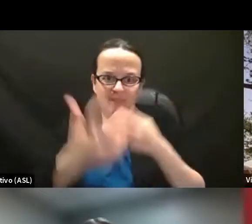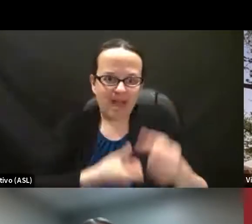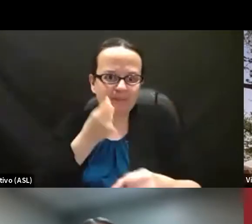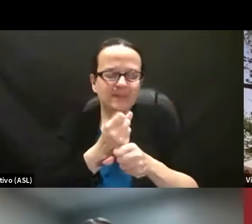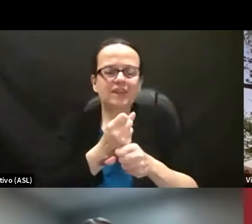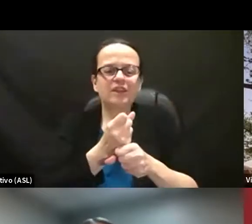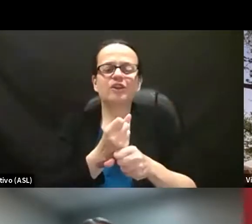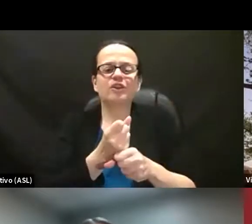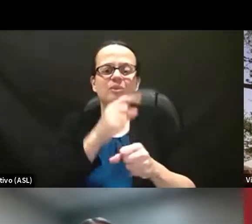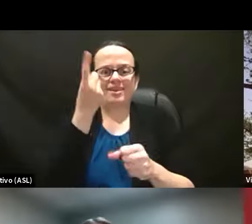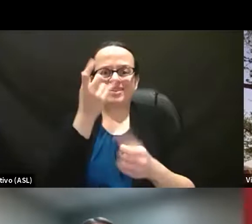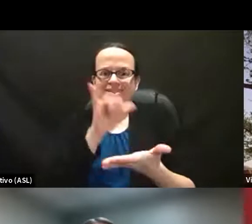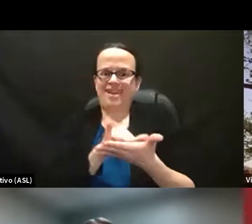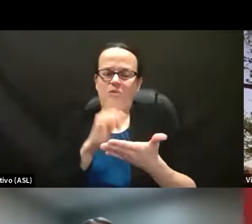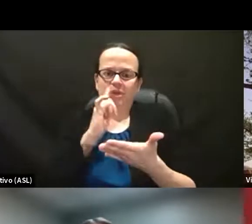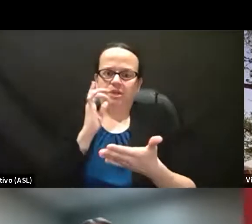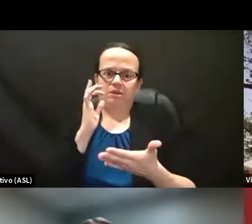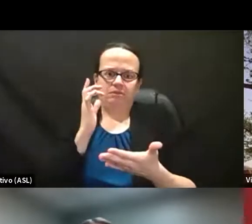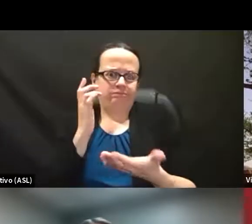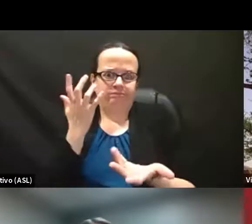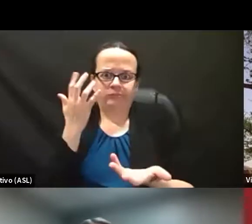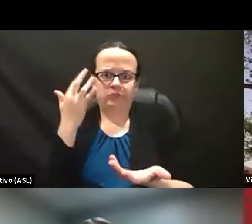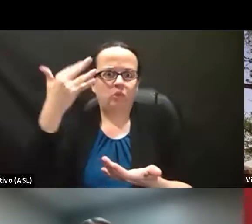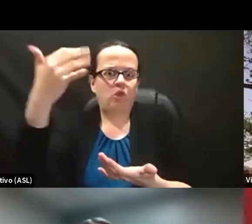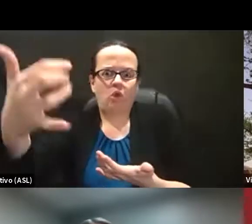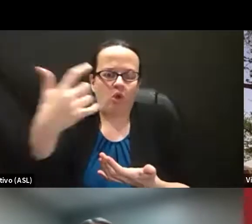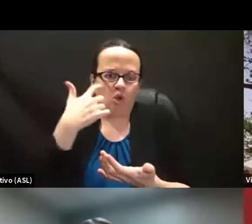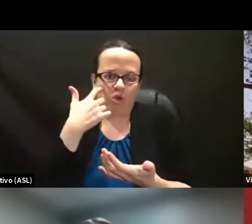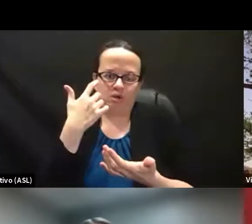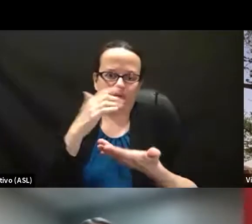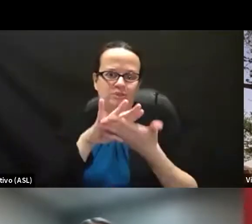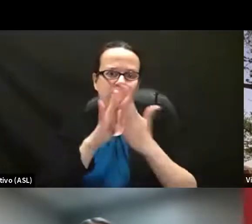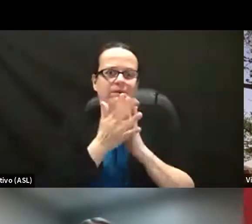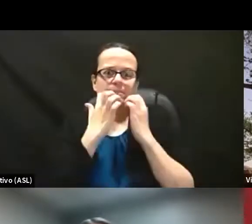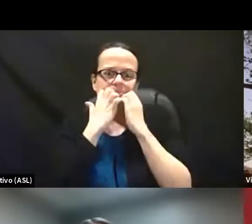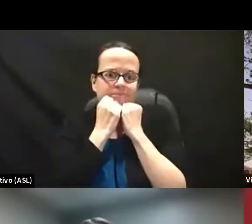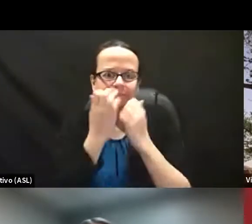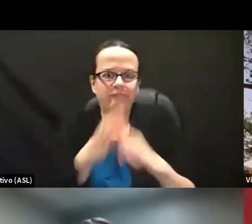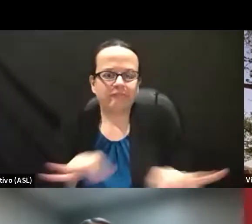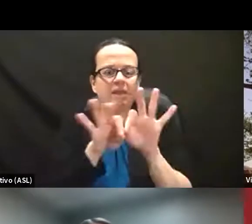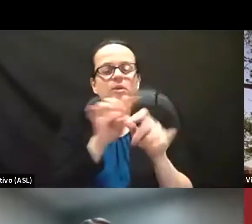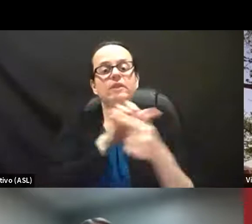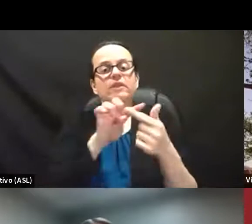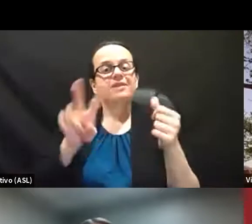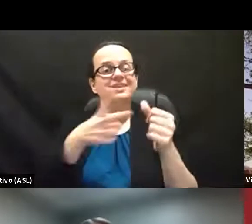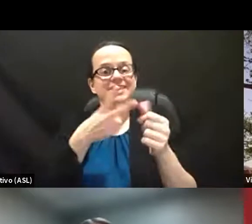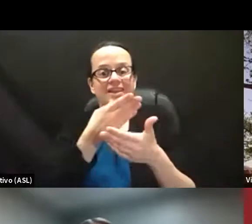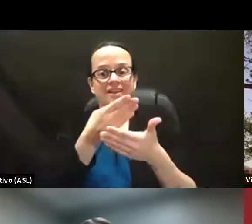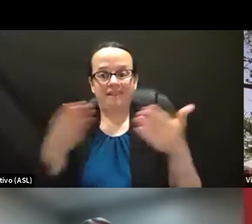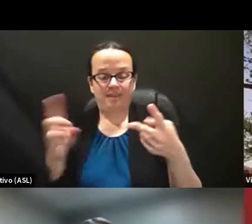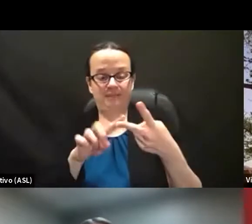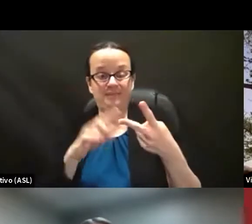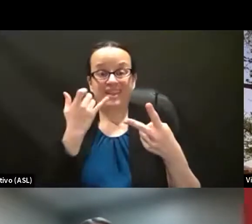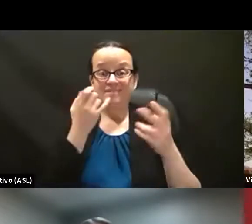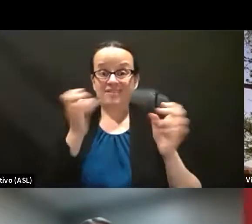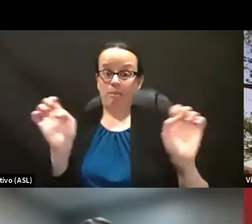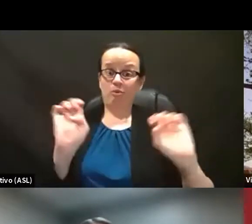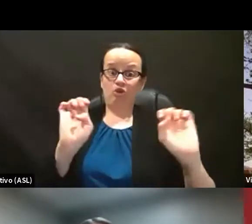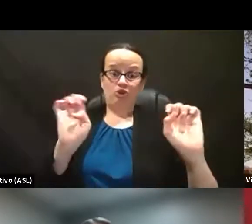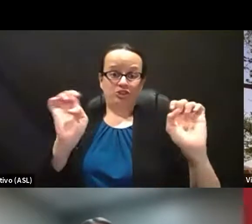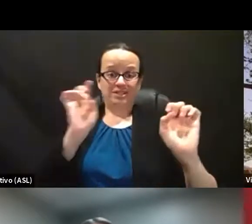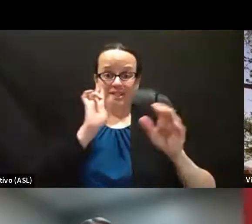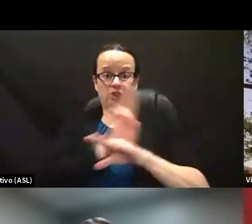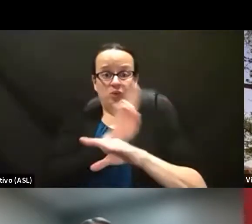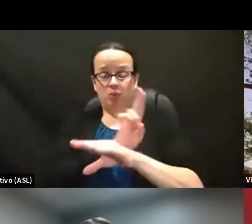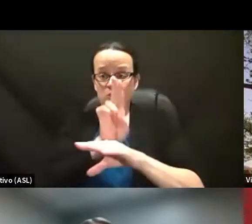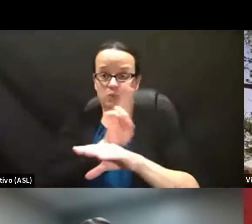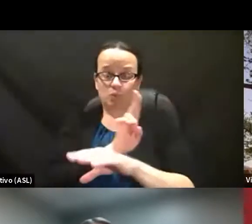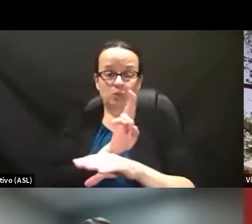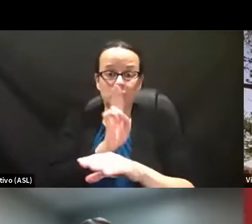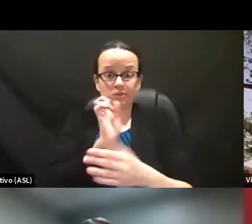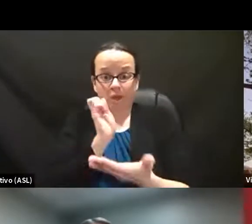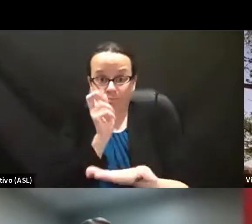Janice Hoffman (Pharm.D): Because that would be too long for us to to make it that valuable and the second thing is when it's emergency use approval it's.